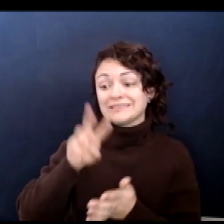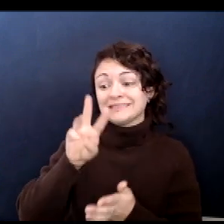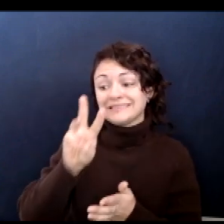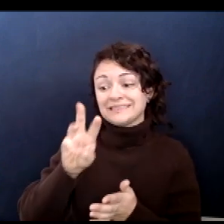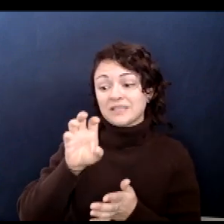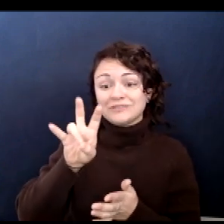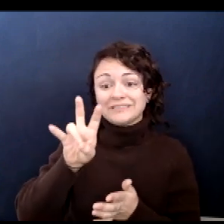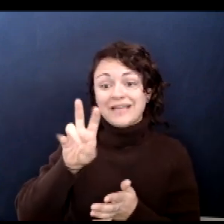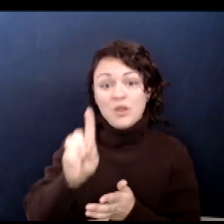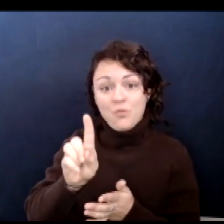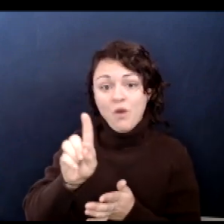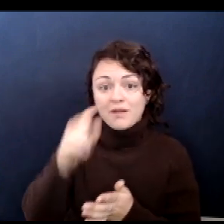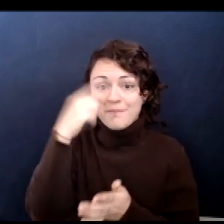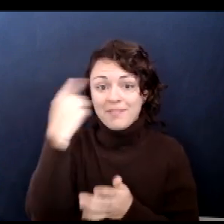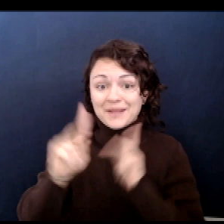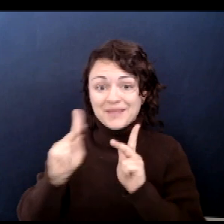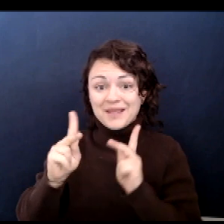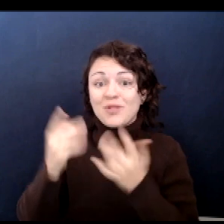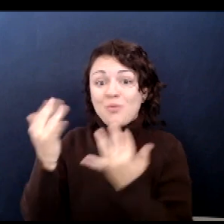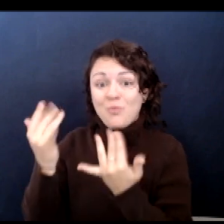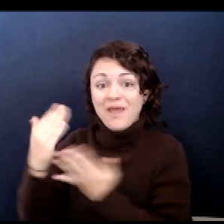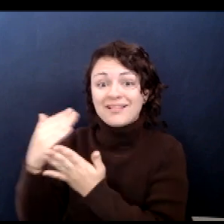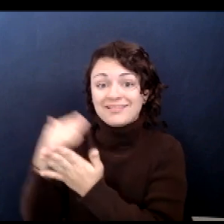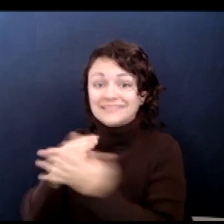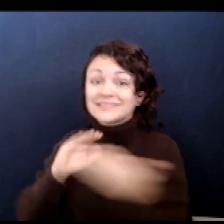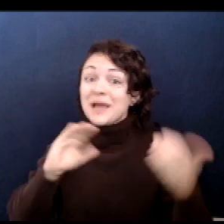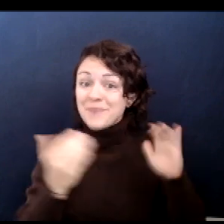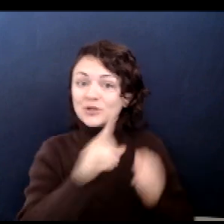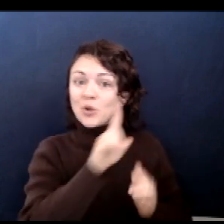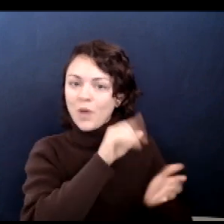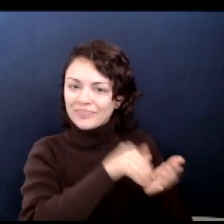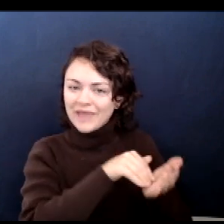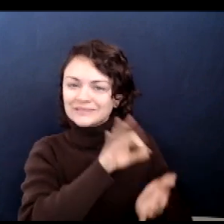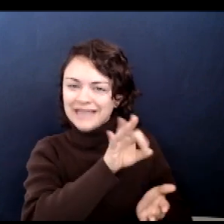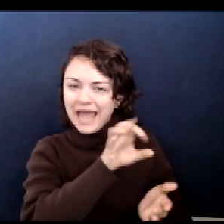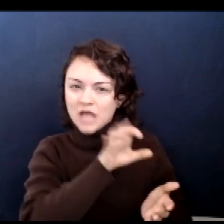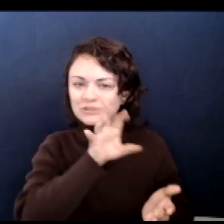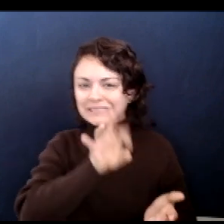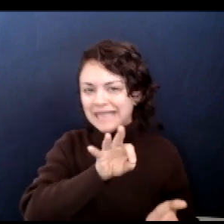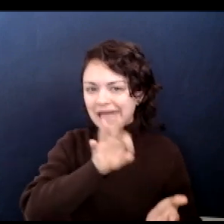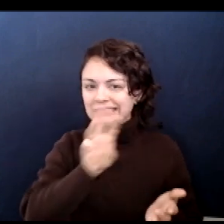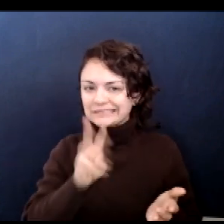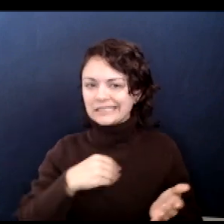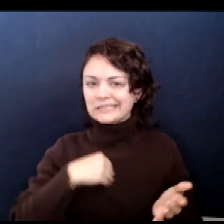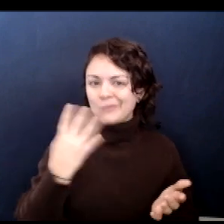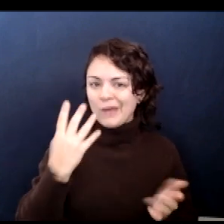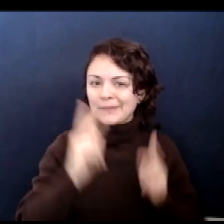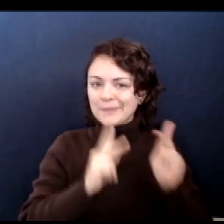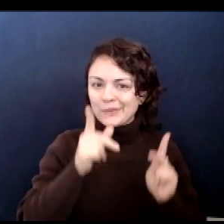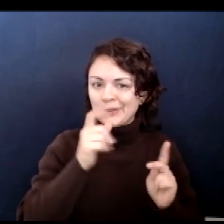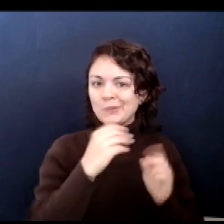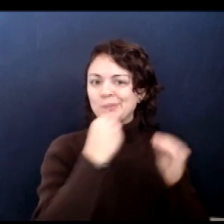people are wait listed versus 1,996 white individuals that are wait listed.